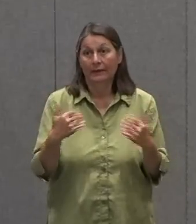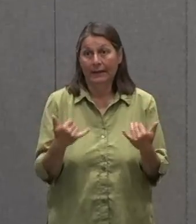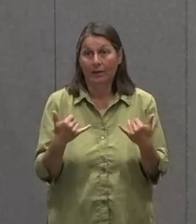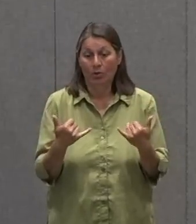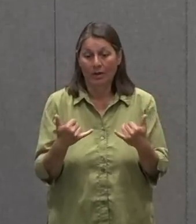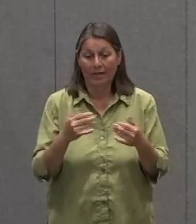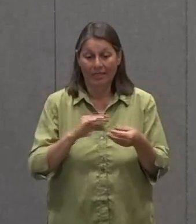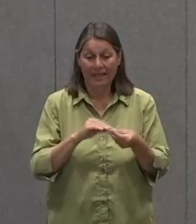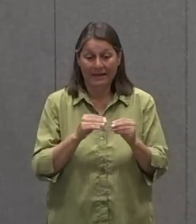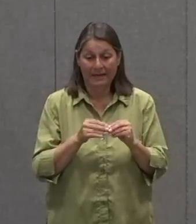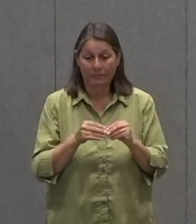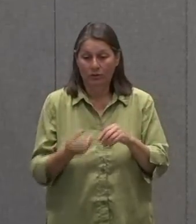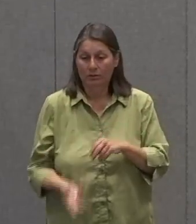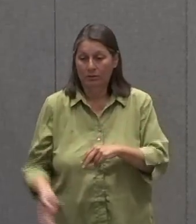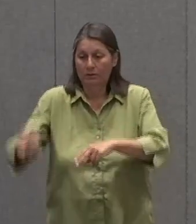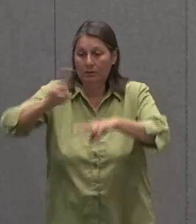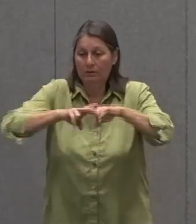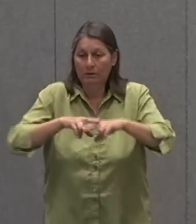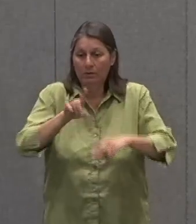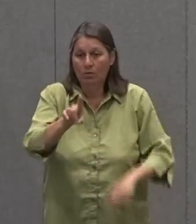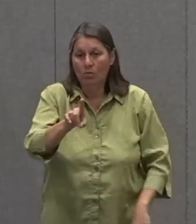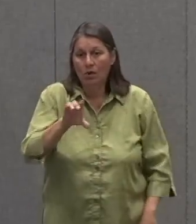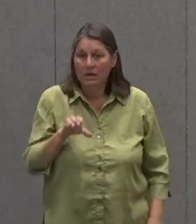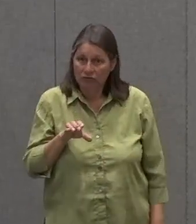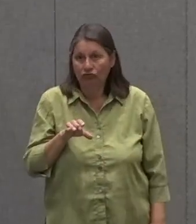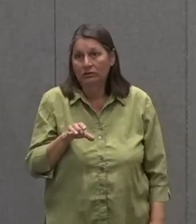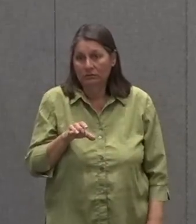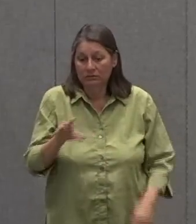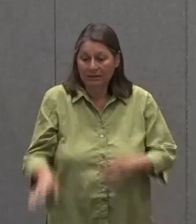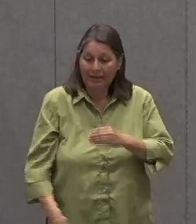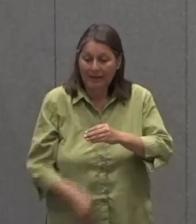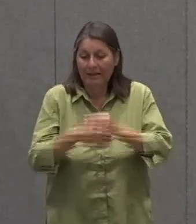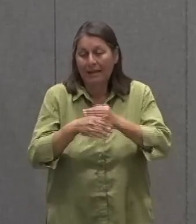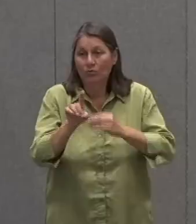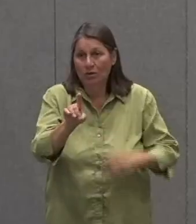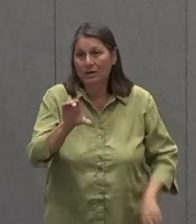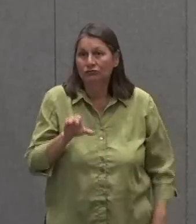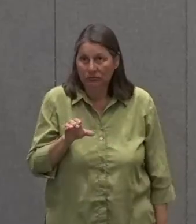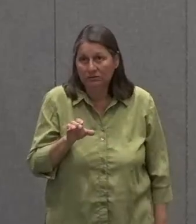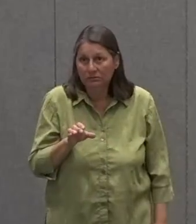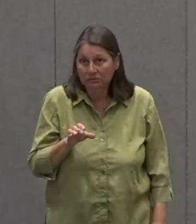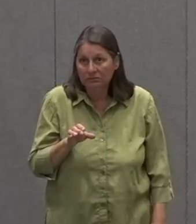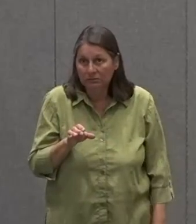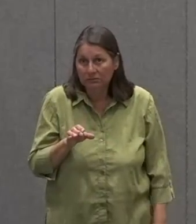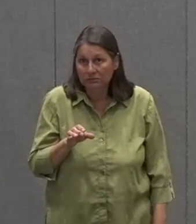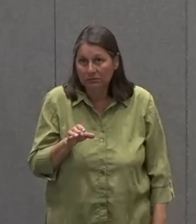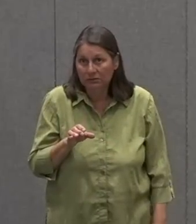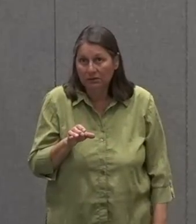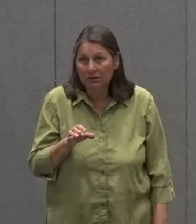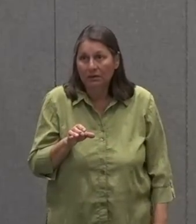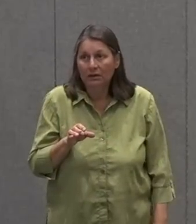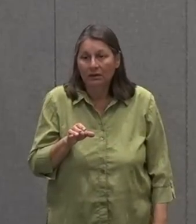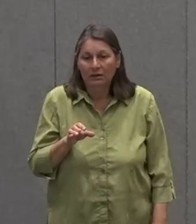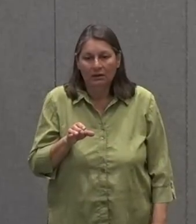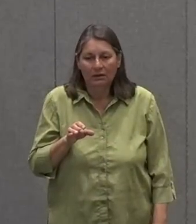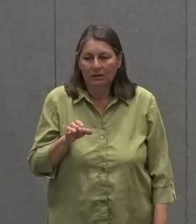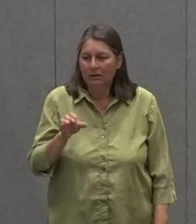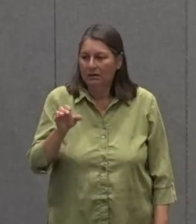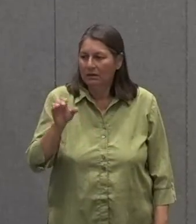Well, wait, I don't have a column for hundreds. What am I gonna do? I think we can do this.